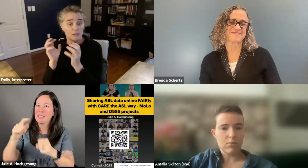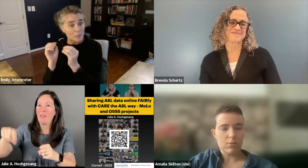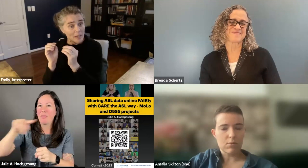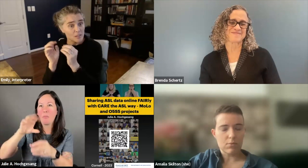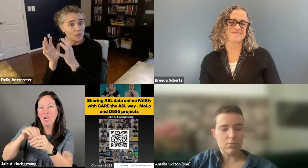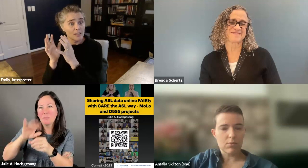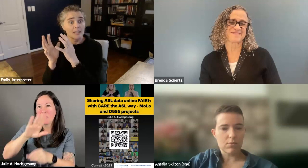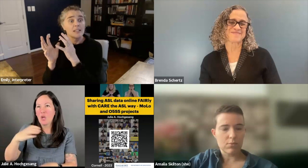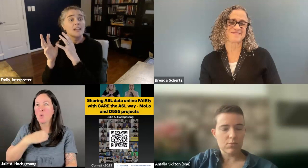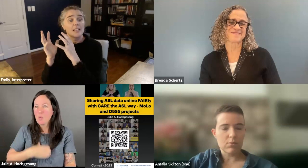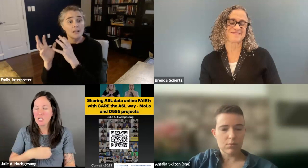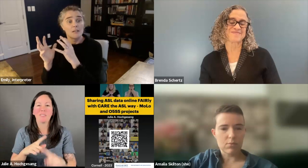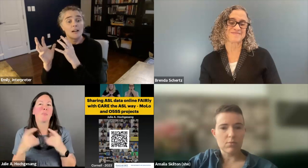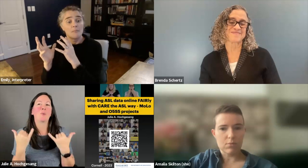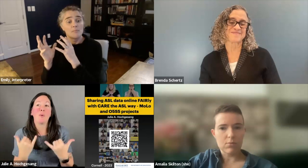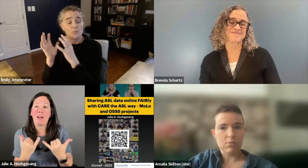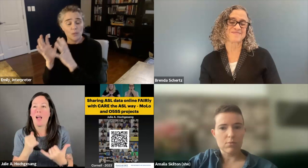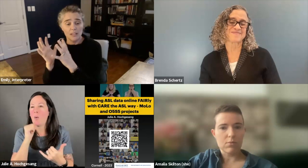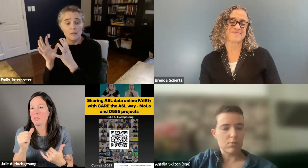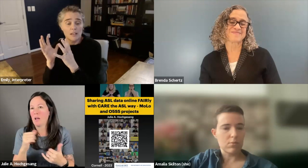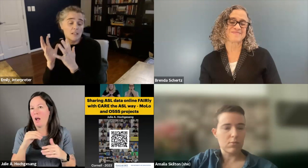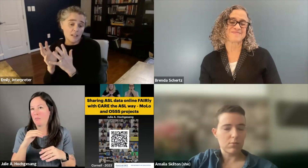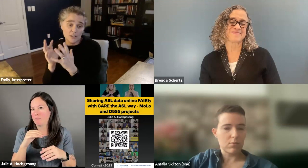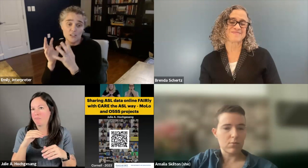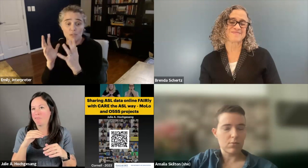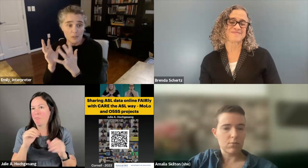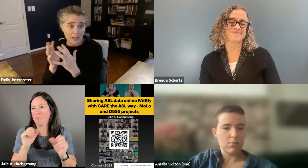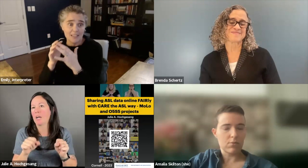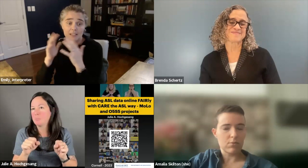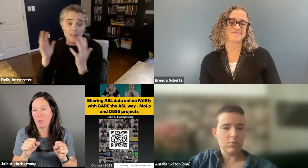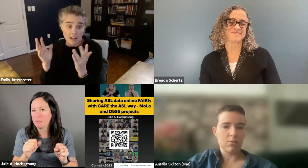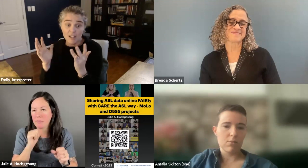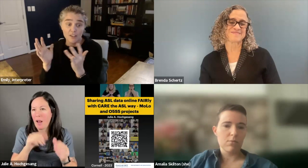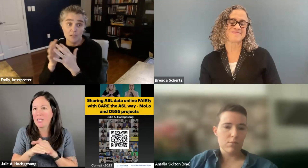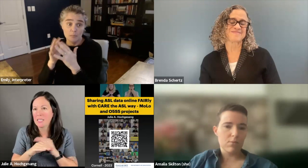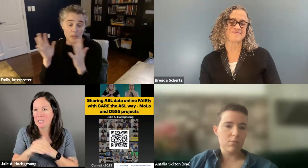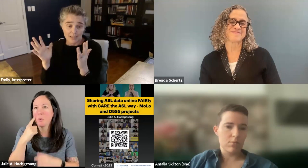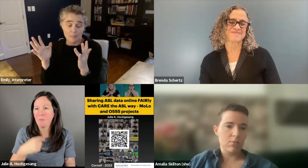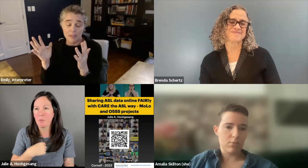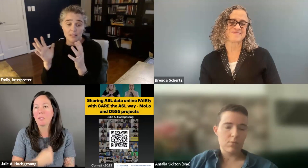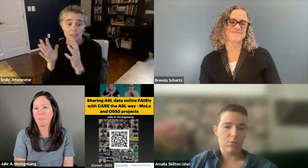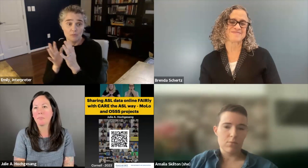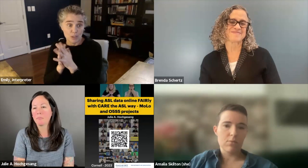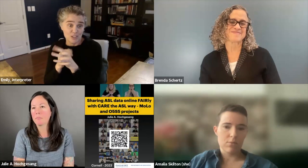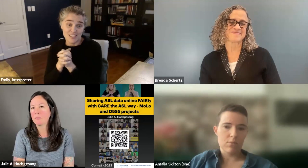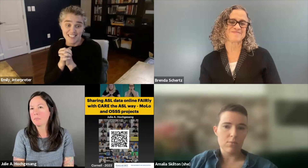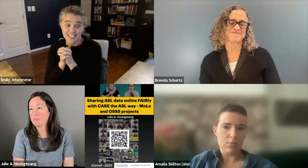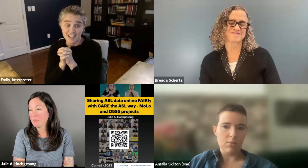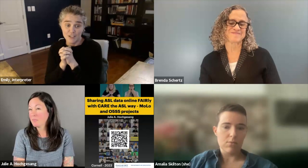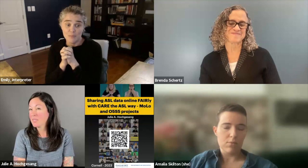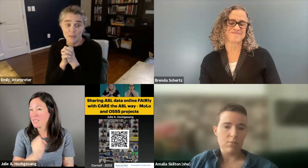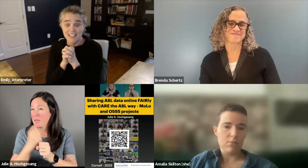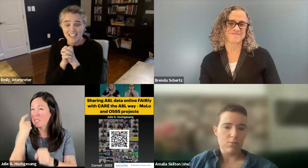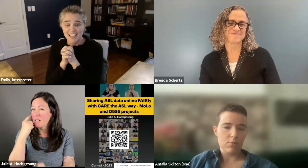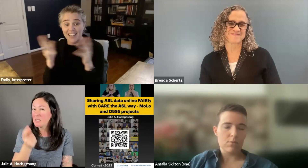repository that can really acknowledge and respect and honor the participants wishes and desires but yeah